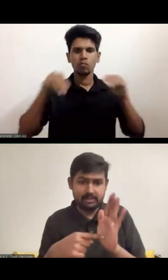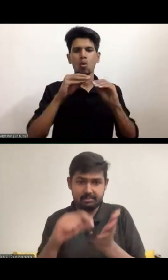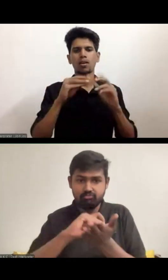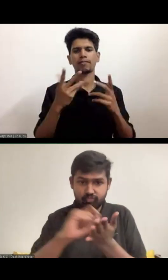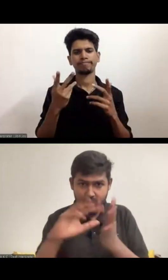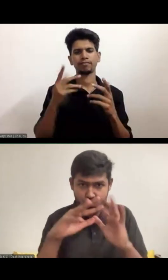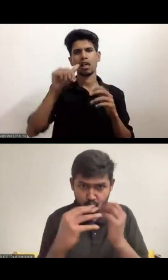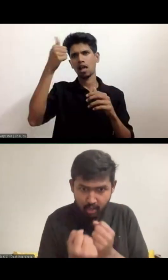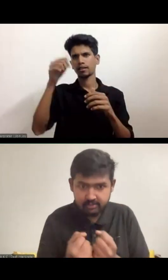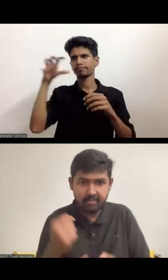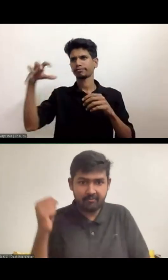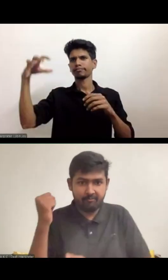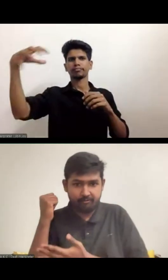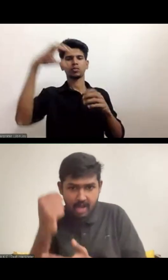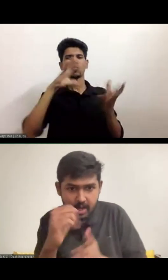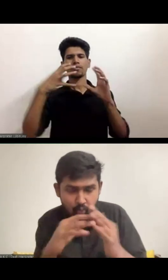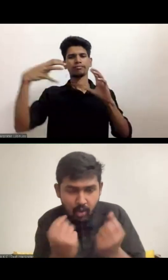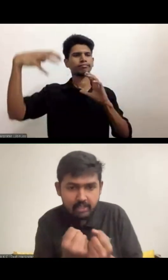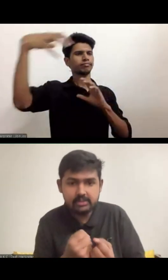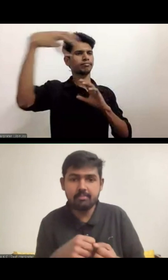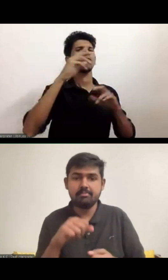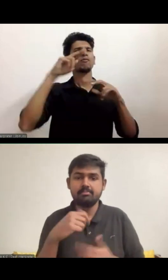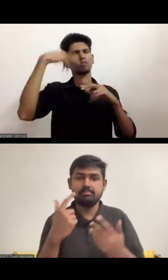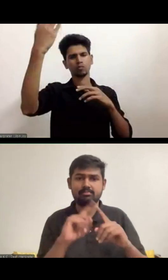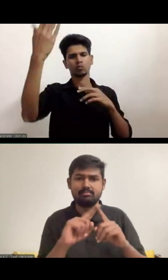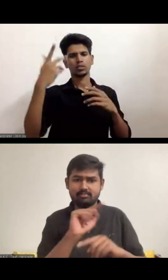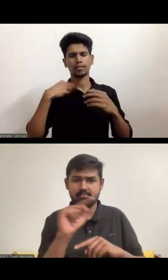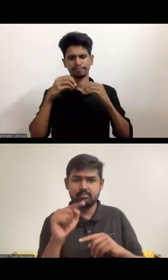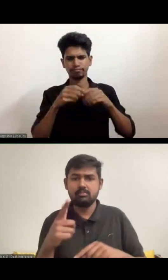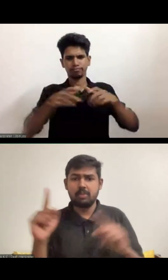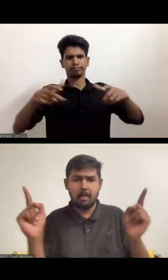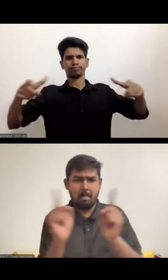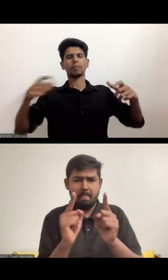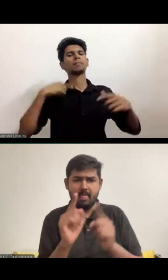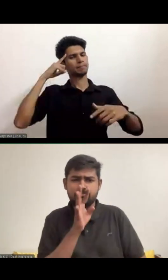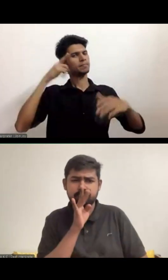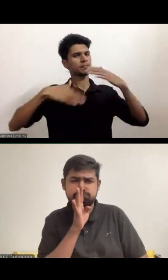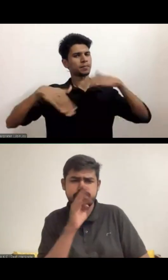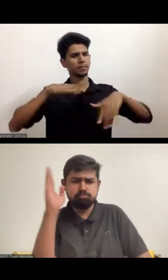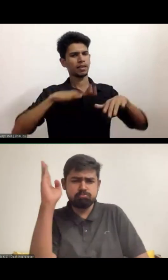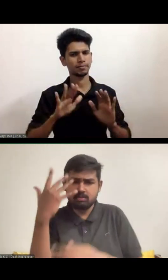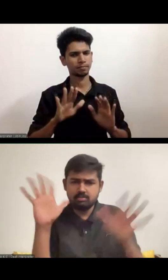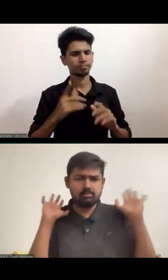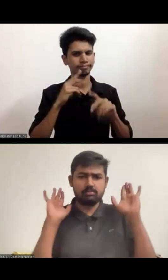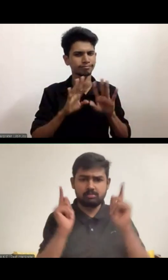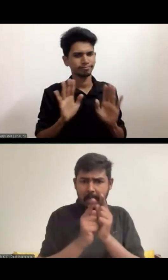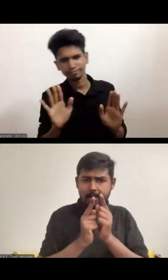So thank you very much. And I hope we have some questions to have that interaction.